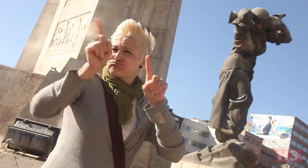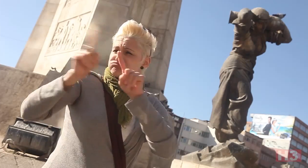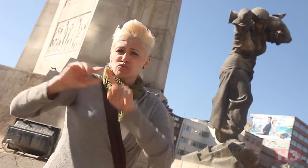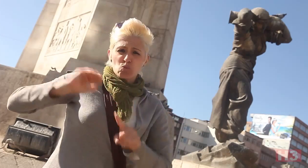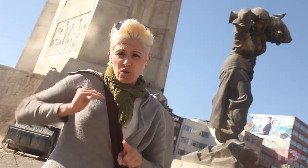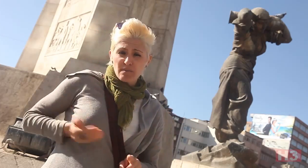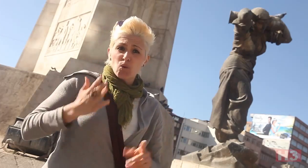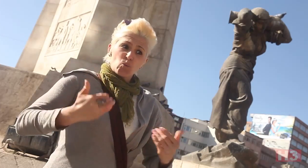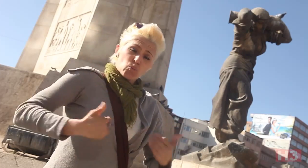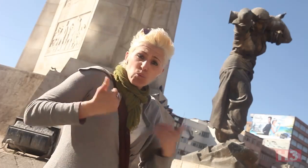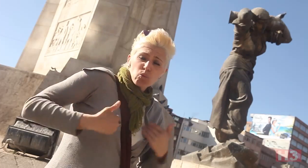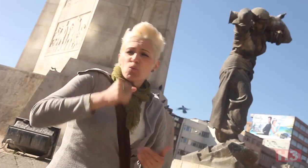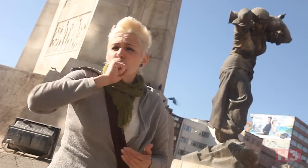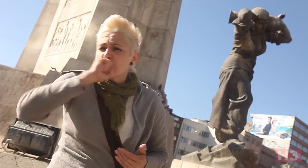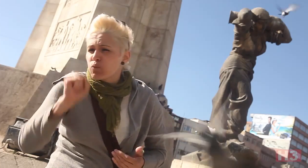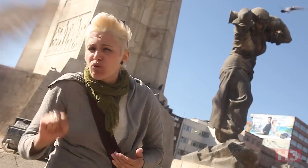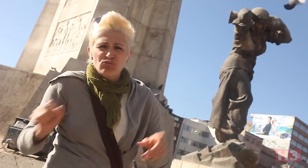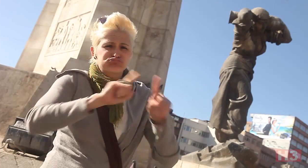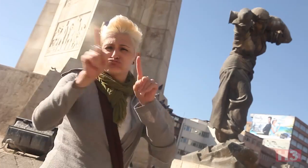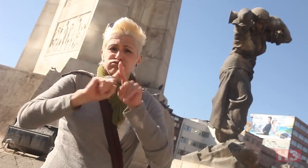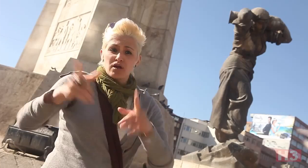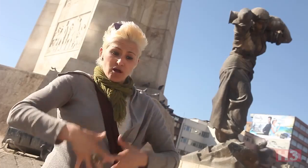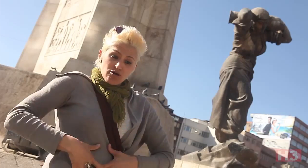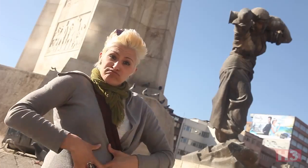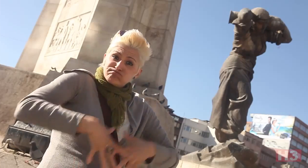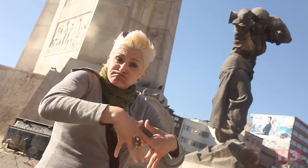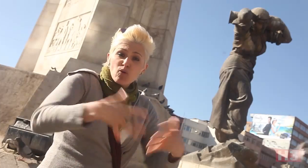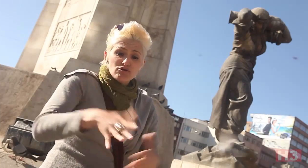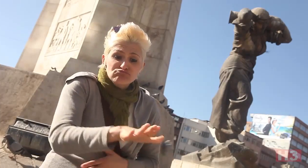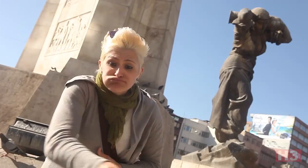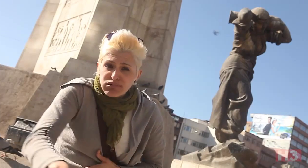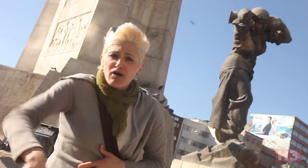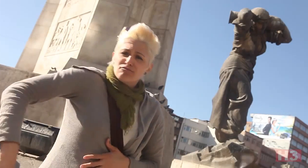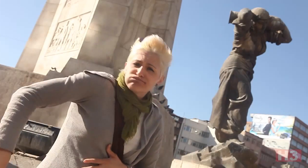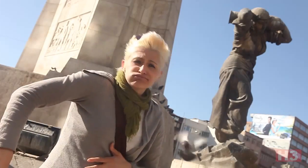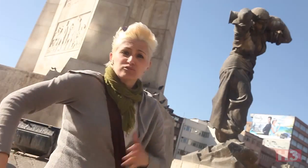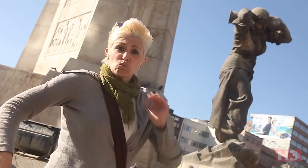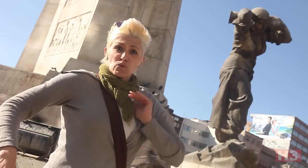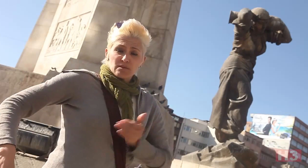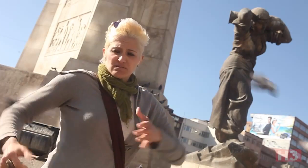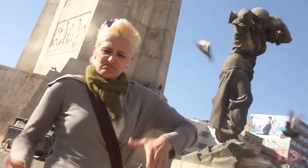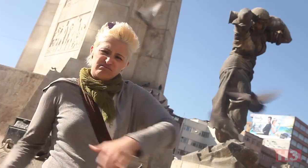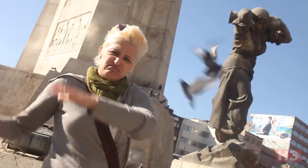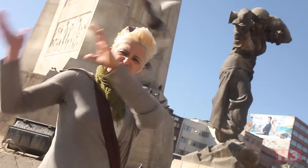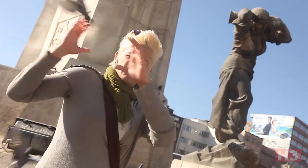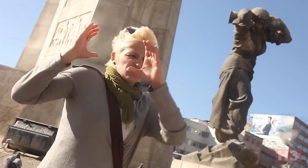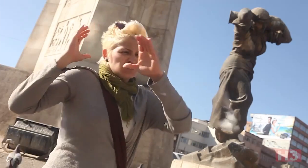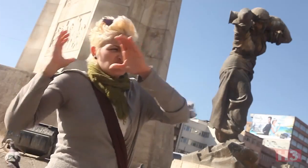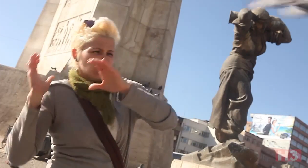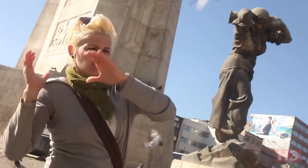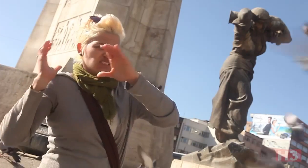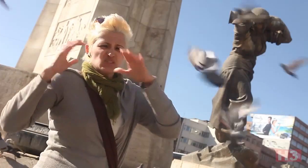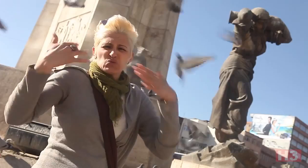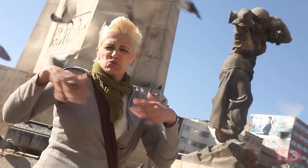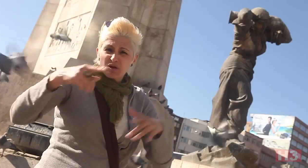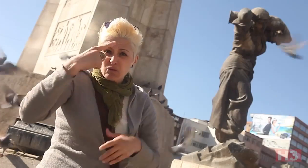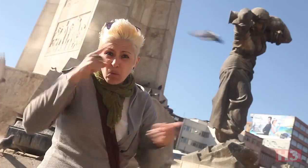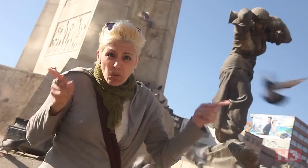Various women old, young, pregnant and mothers with children joined the men carrying these ammunitions.